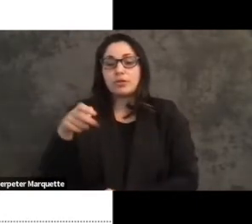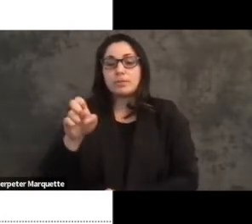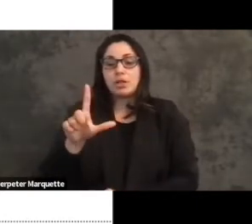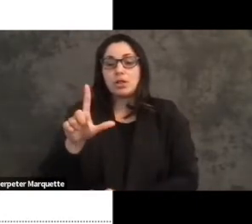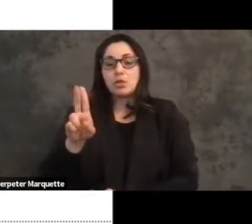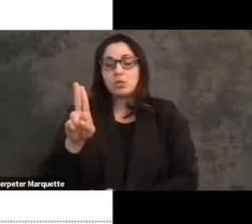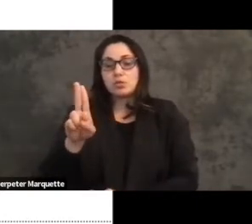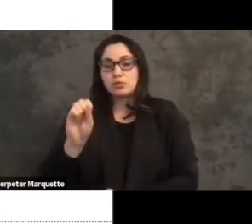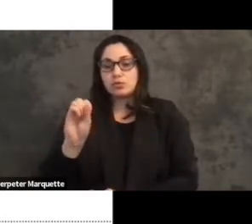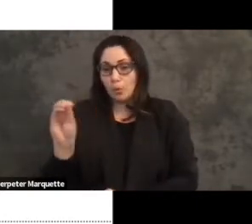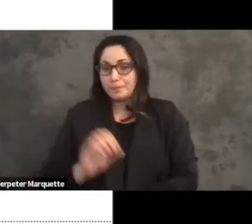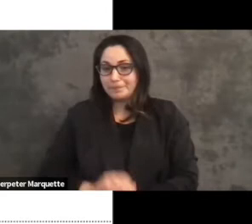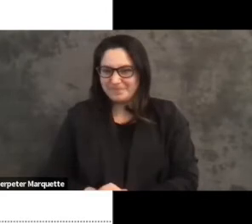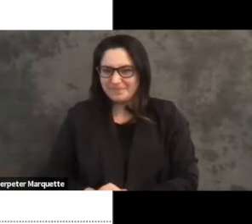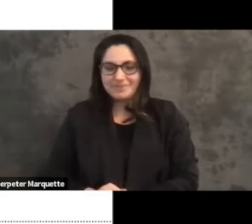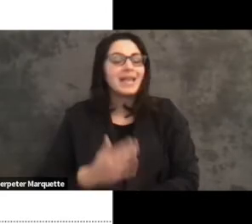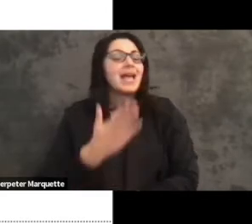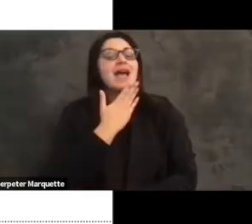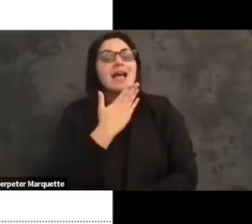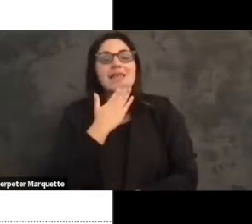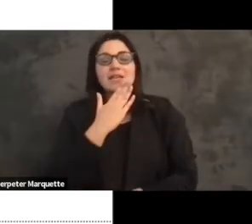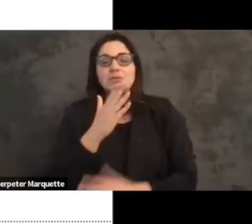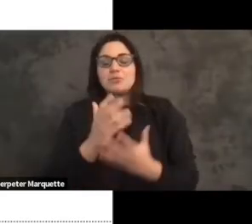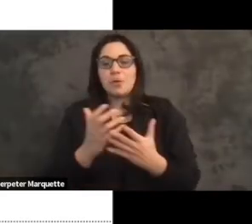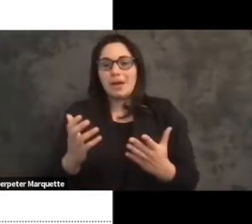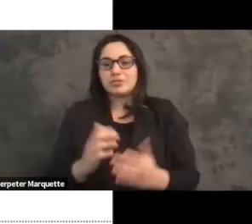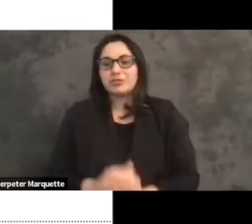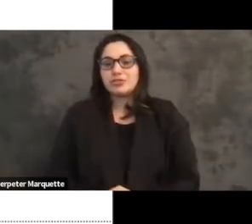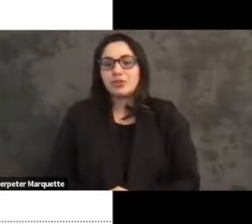out the recording and transcripts of the event as soon as possible and you'll be able to